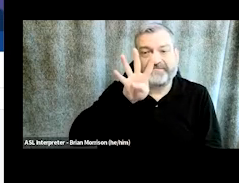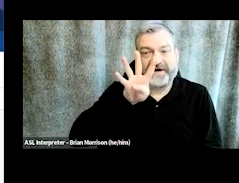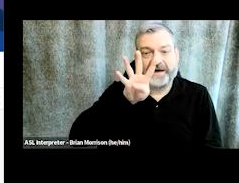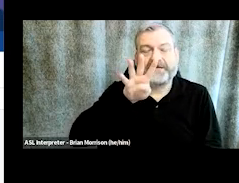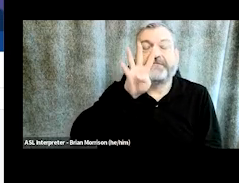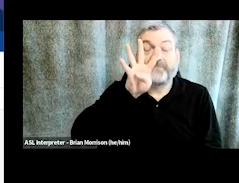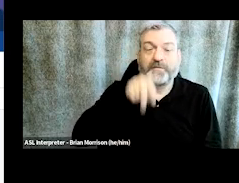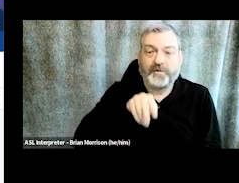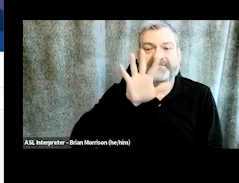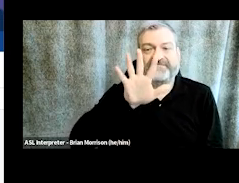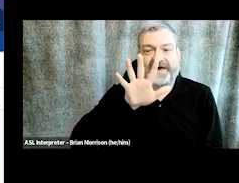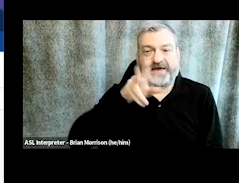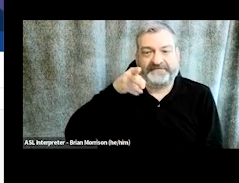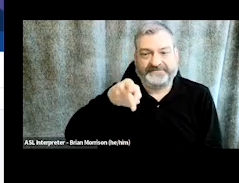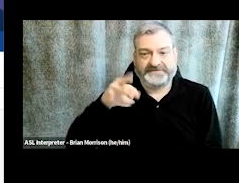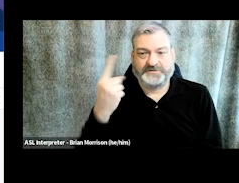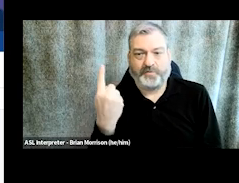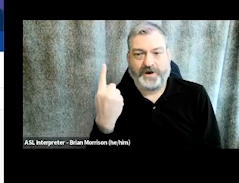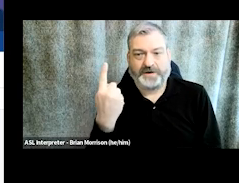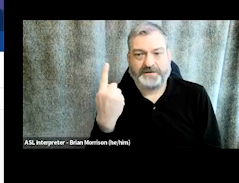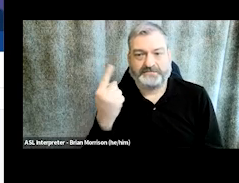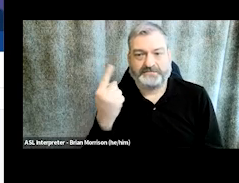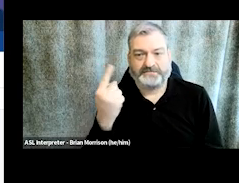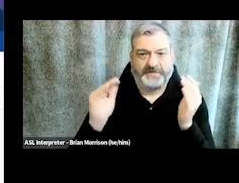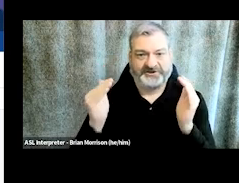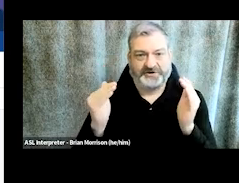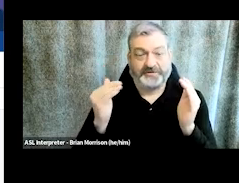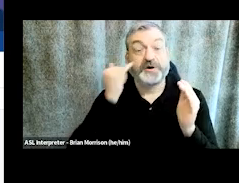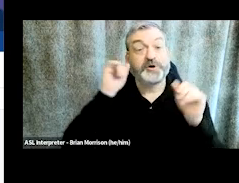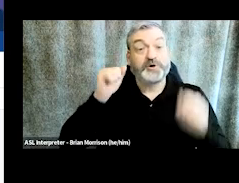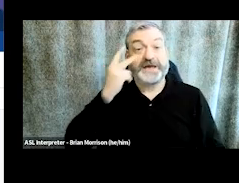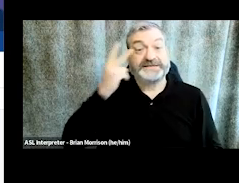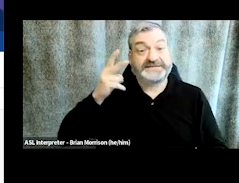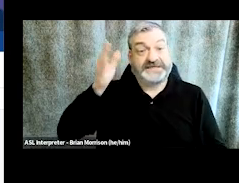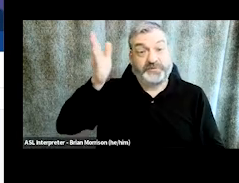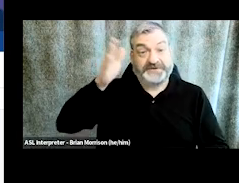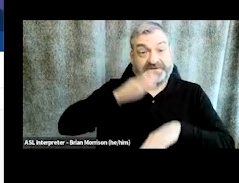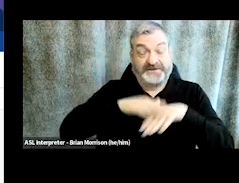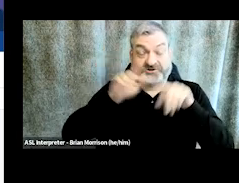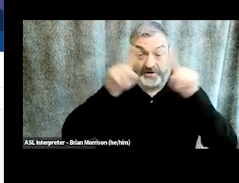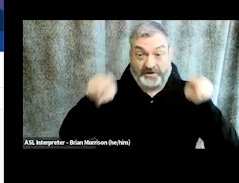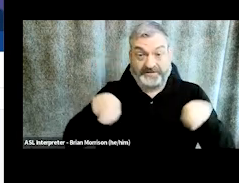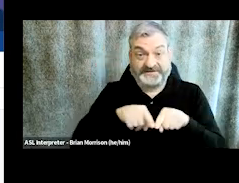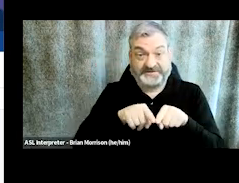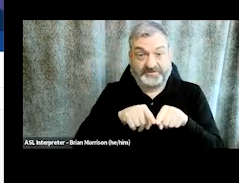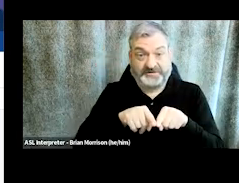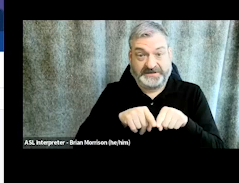So for those who can see this presentation on screen, you can see this is how orange or how dark